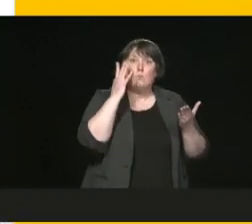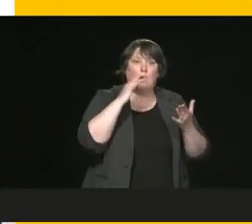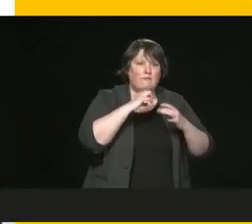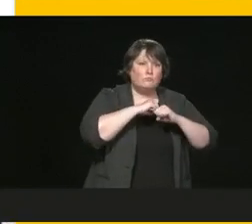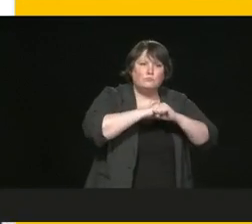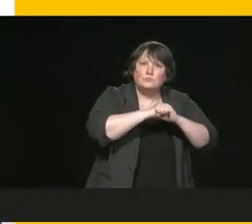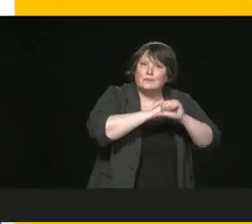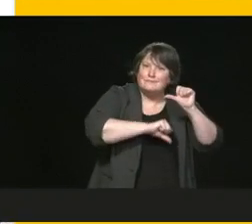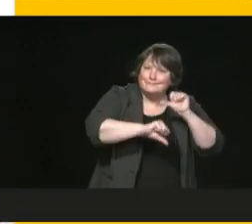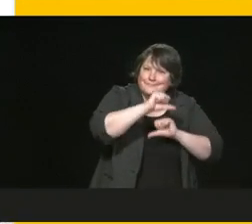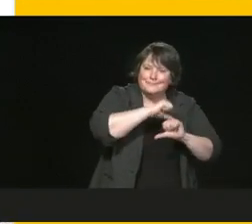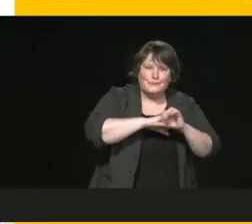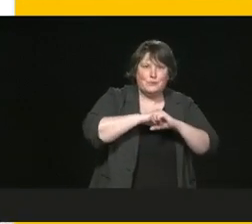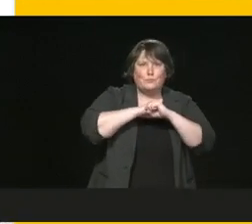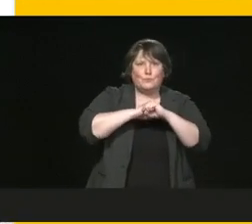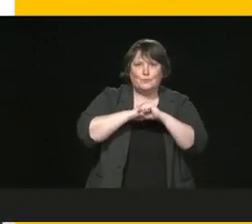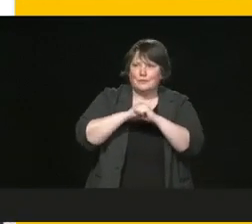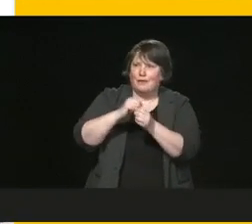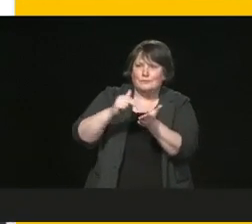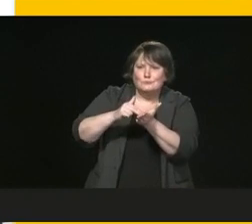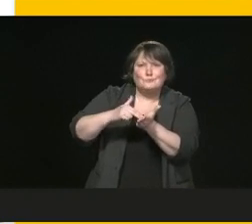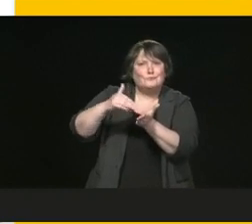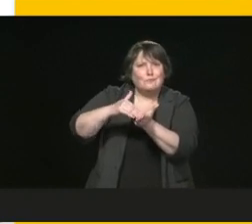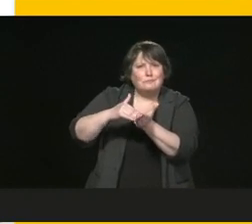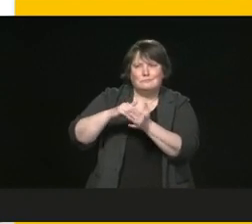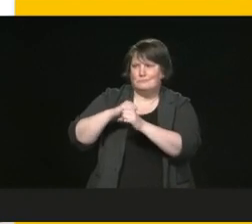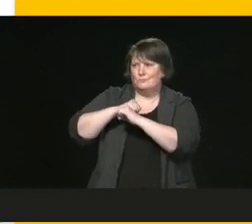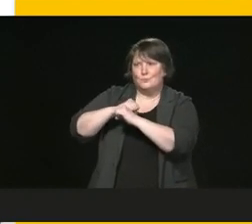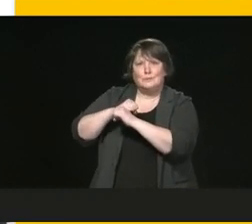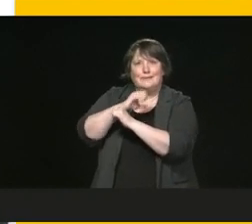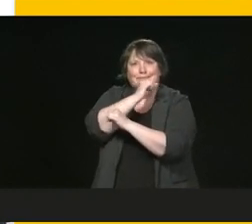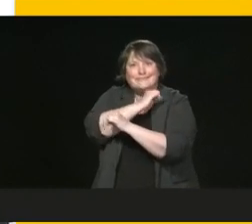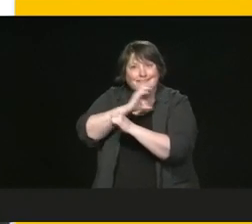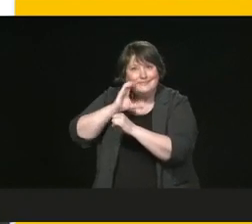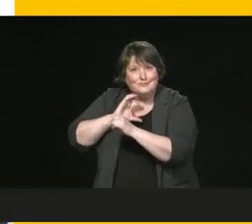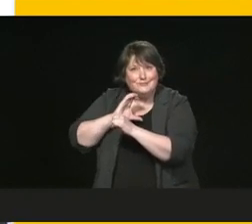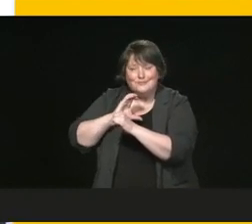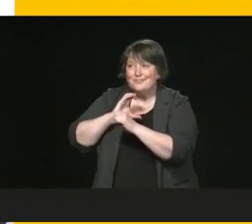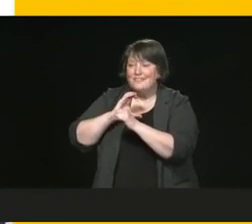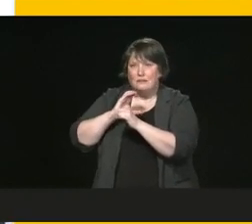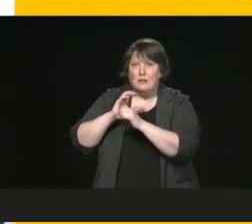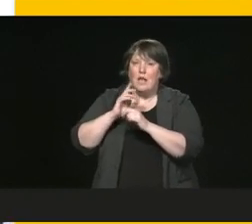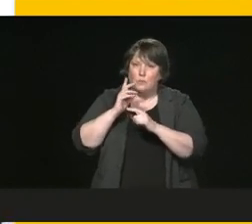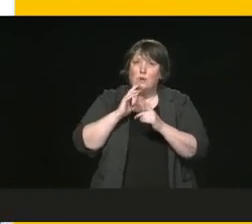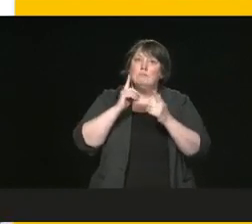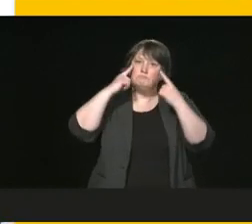IN NEW CANADIANS. LET'S CONTINUE TO PROTECT OUR HEALTH CARE WORKERS AND DO EVERYTHING WE CAN TO PROTECT